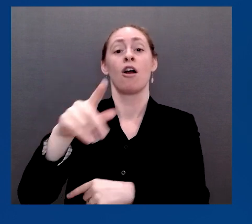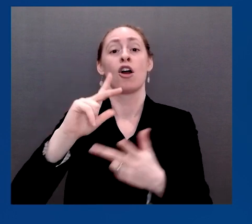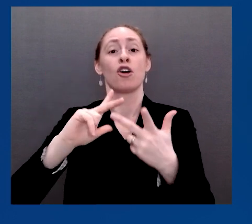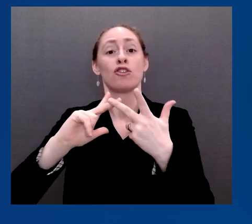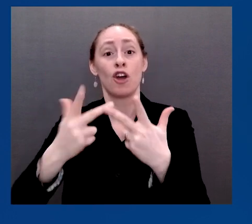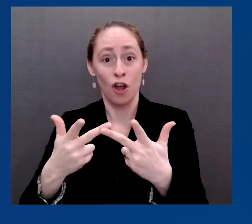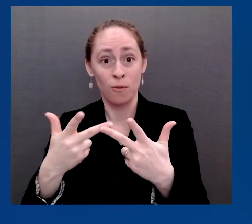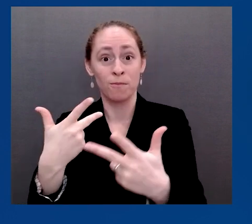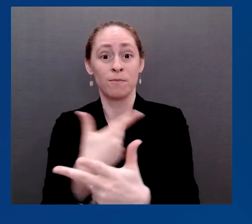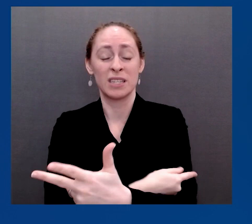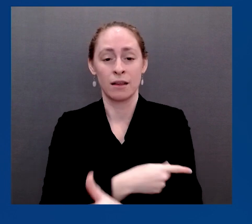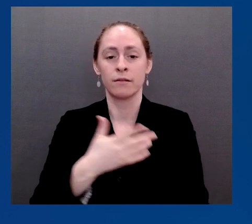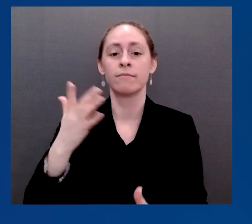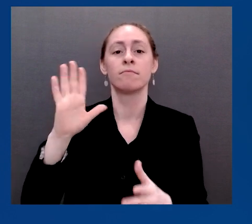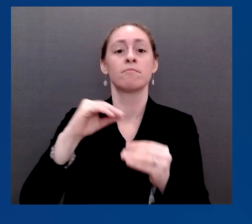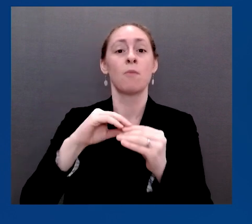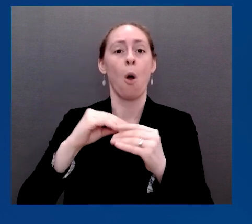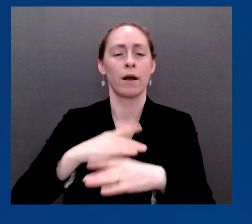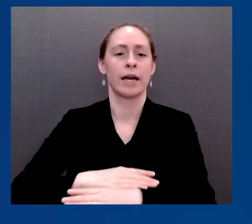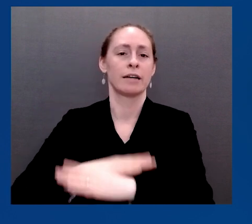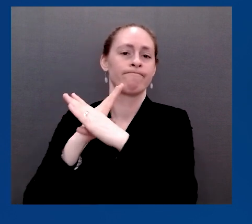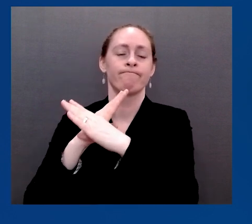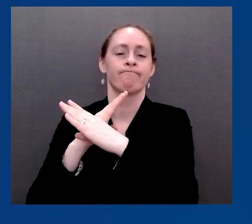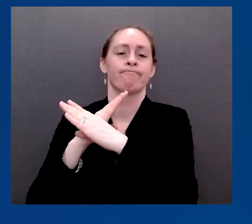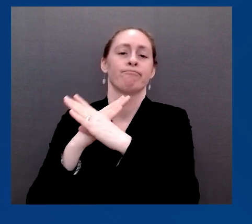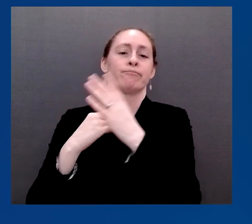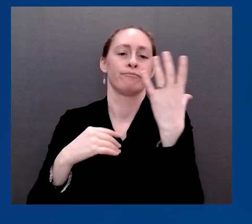And even six months after the booster,